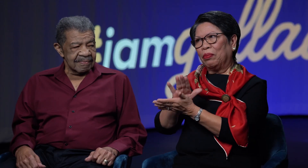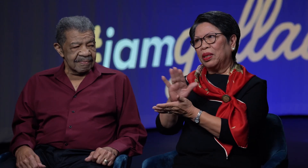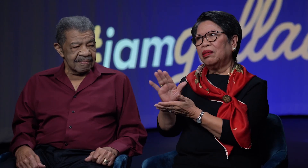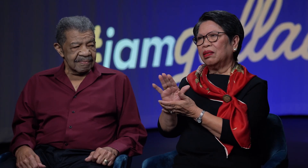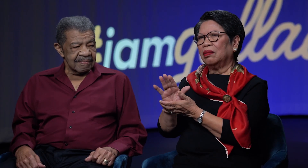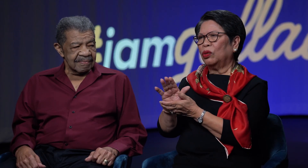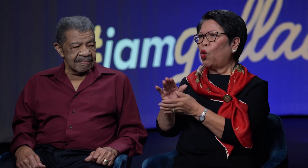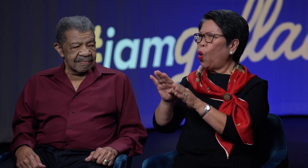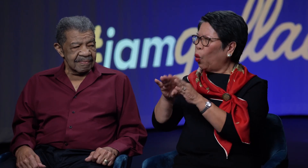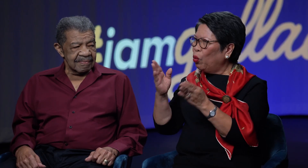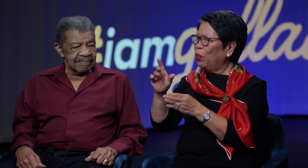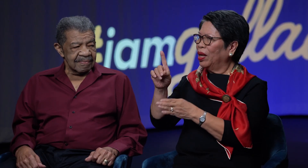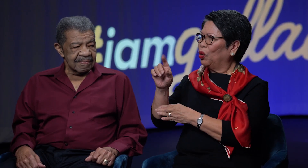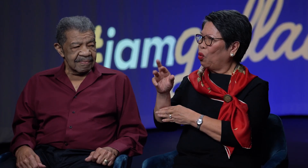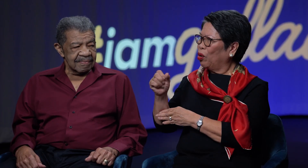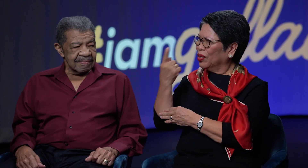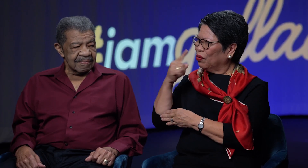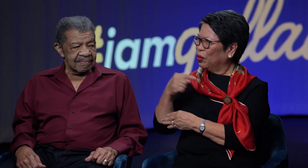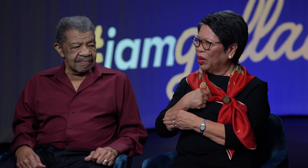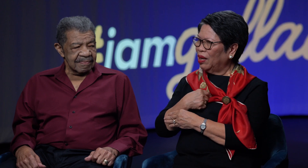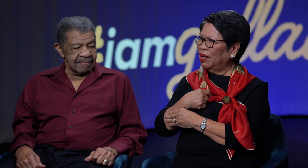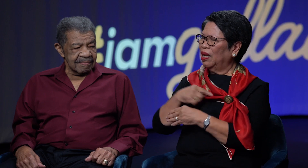opened doors for me, introduced me to others, people like him